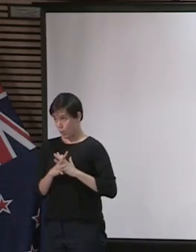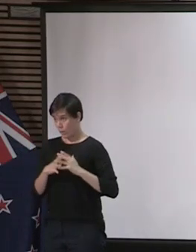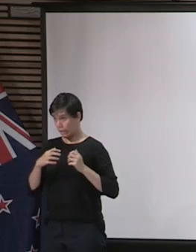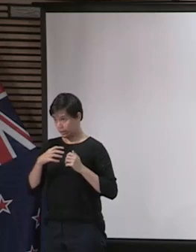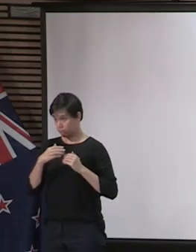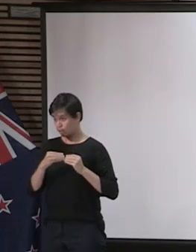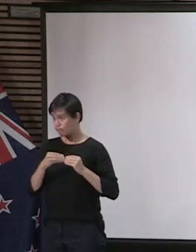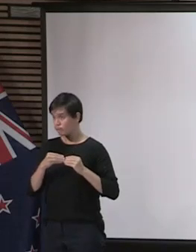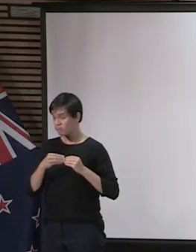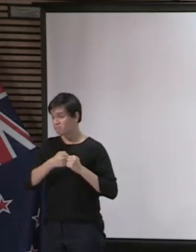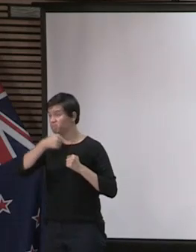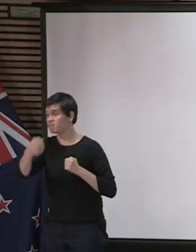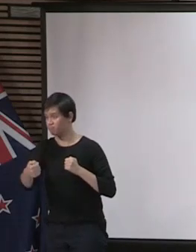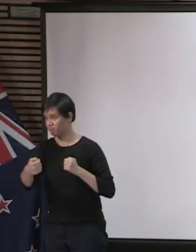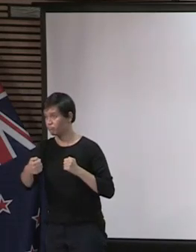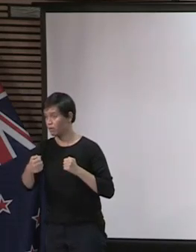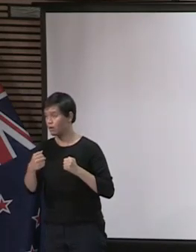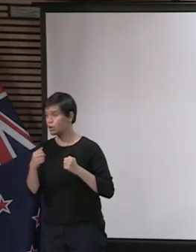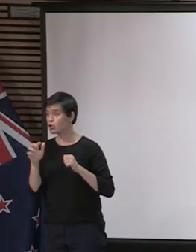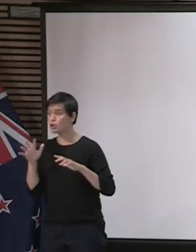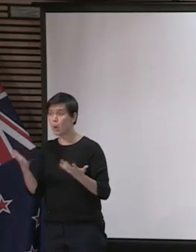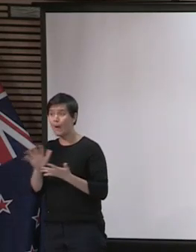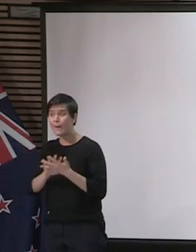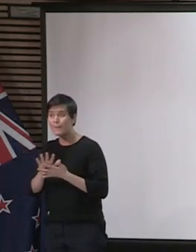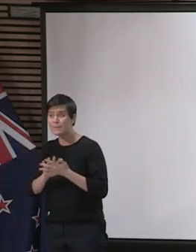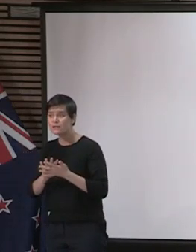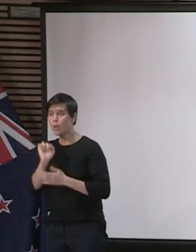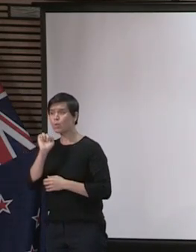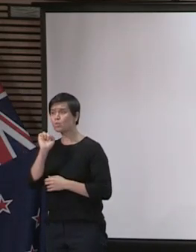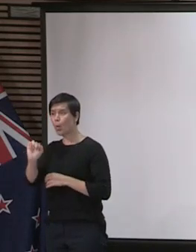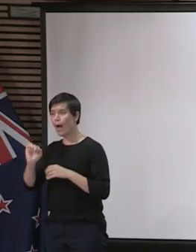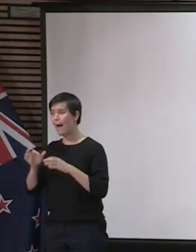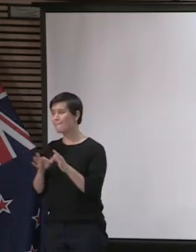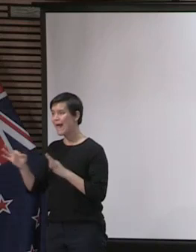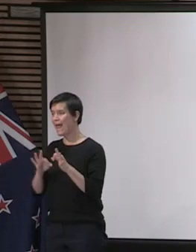extended the lockdown and therefore the amount of - some businesses will have no cash flow. Will you, tend the wave...